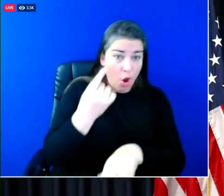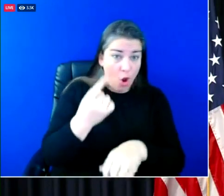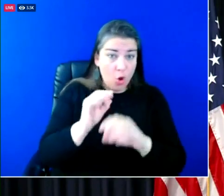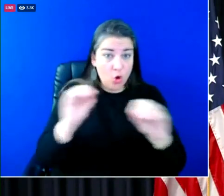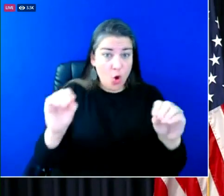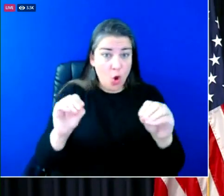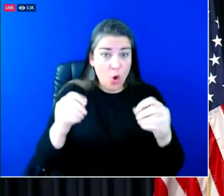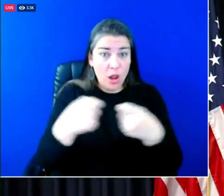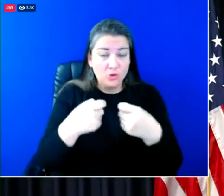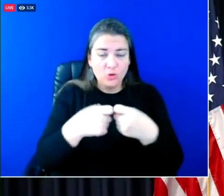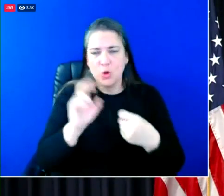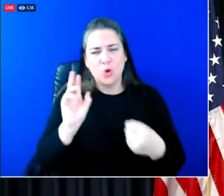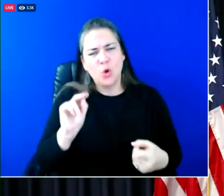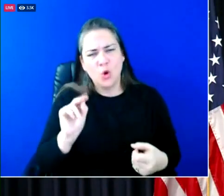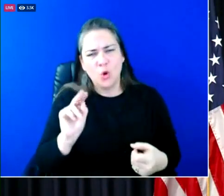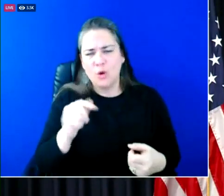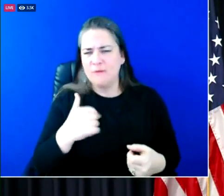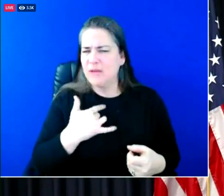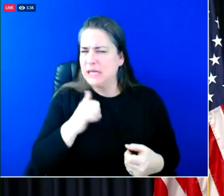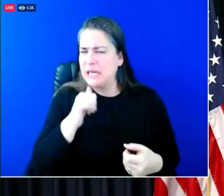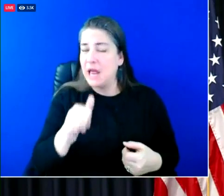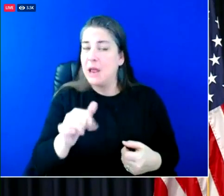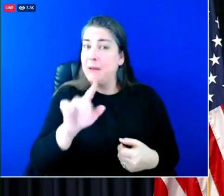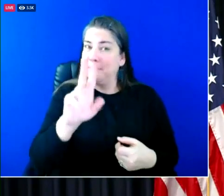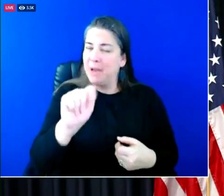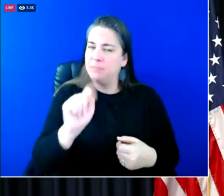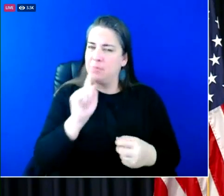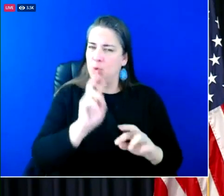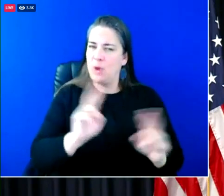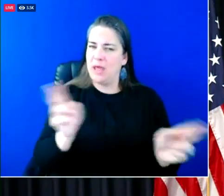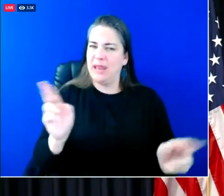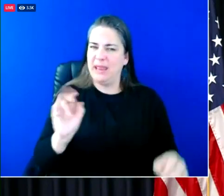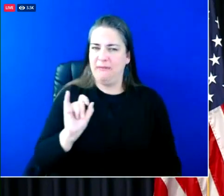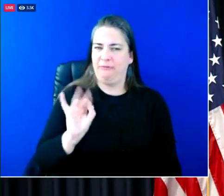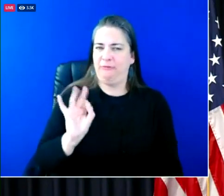prepared, um, for that. But as long as folks Aer careful, we think that the